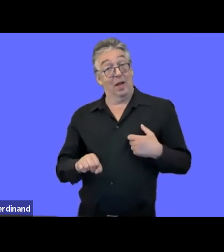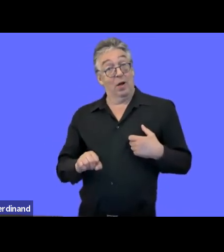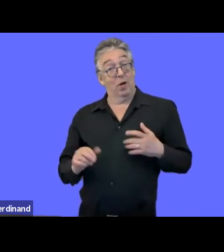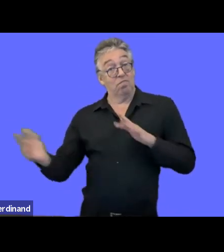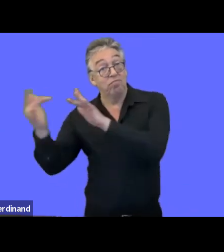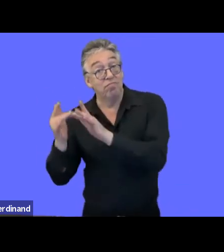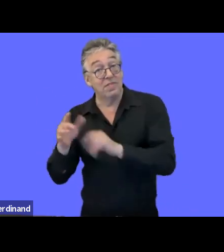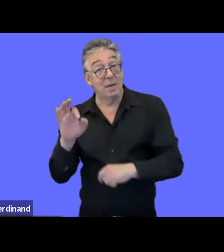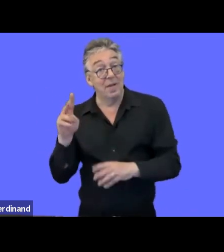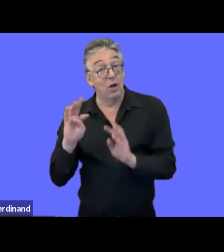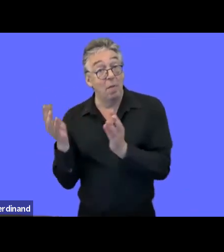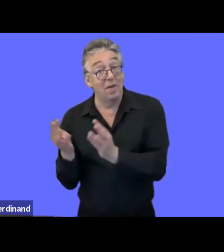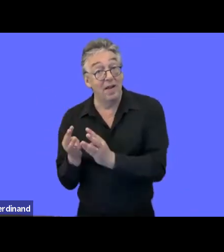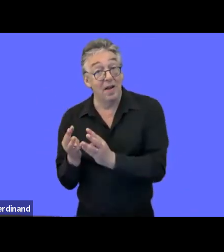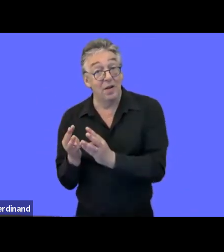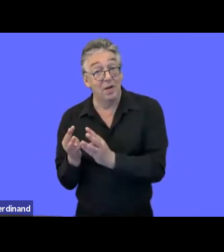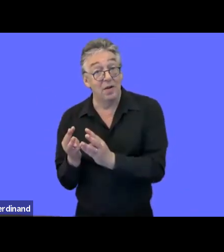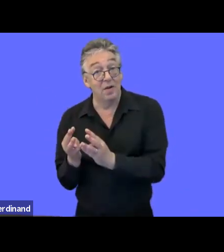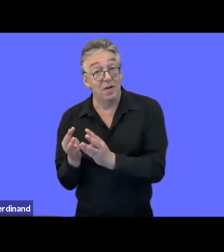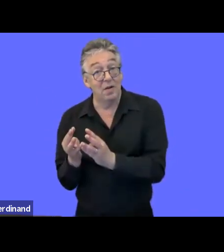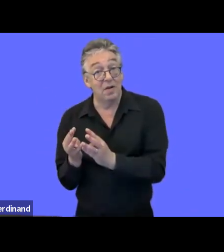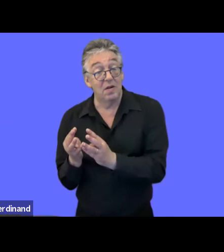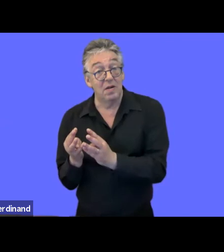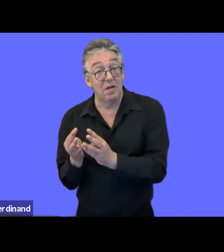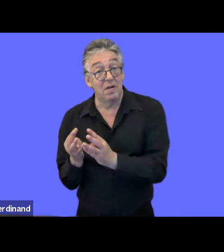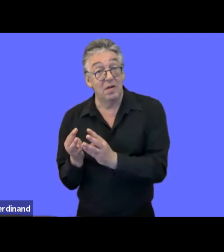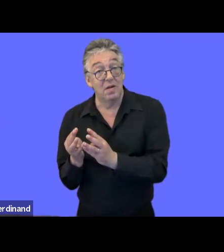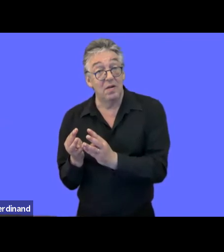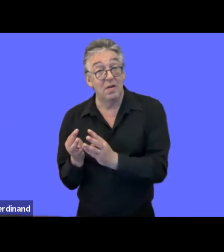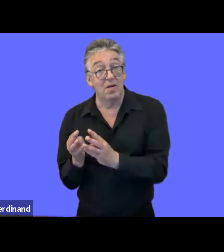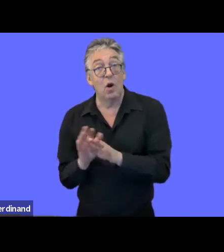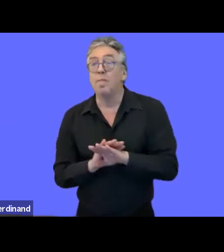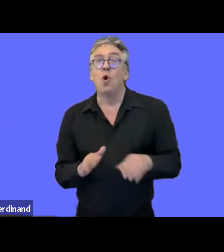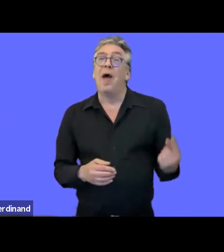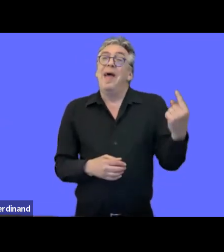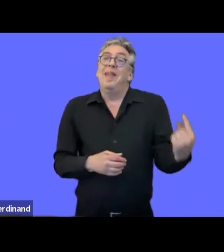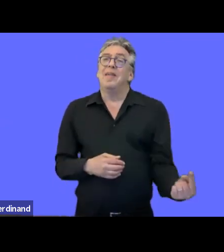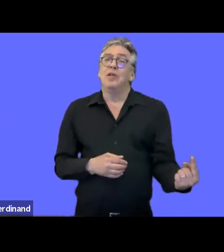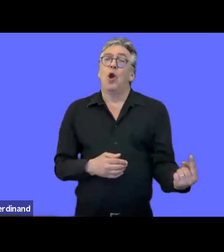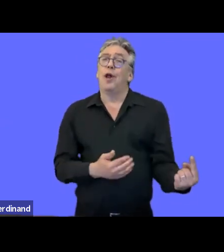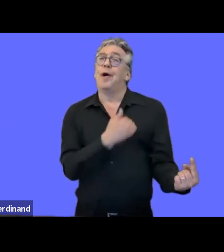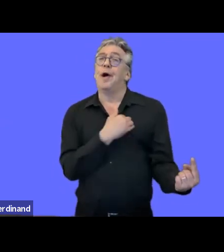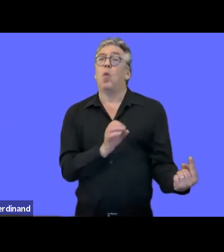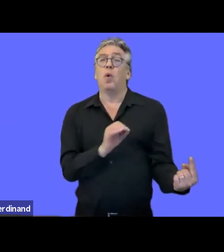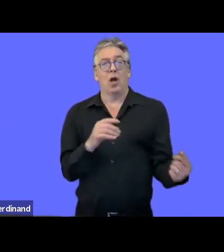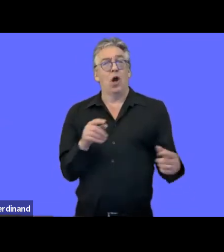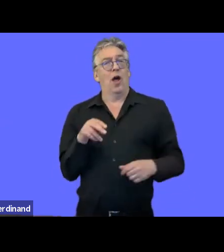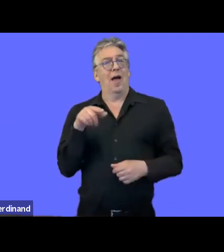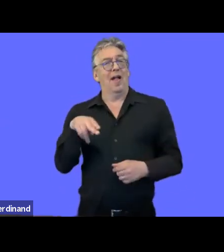without being authorized by individuals. So maybe that is a question I can send to Theodora for clarification.